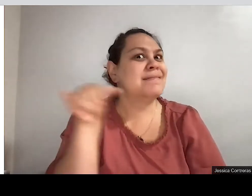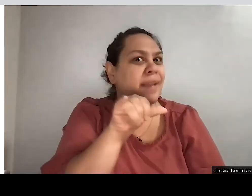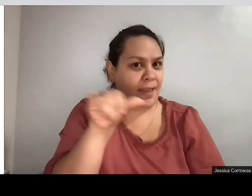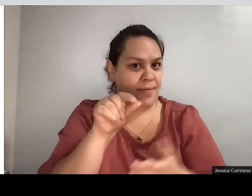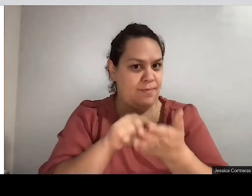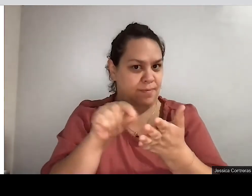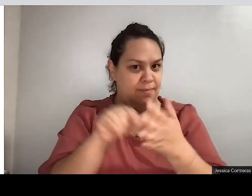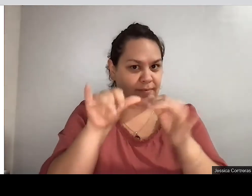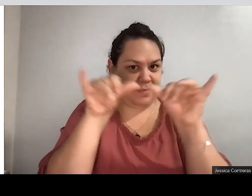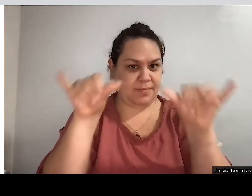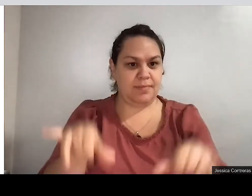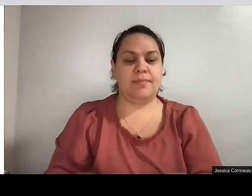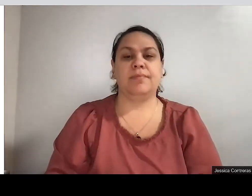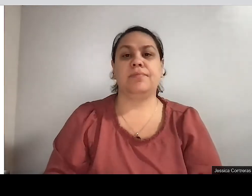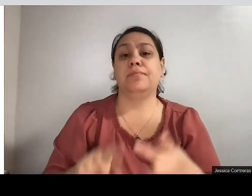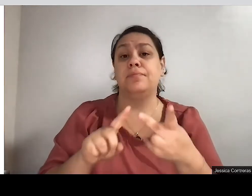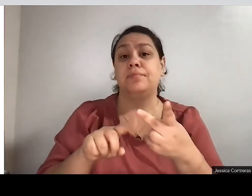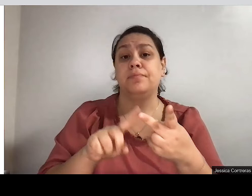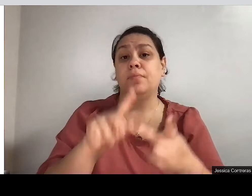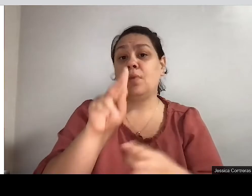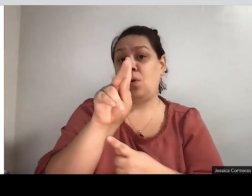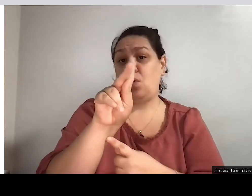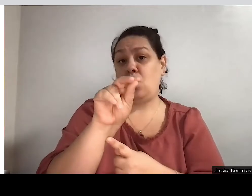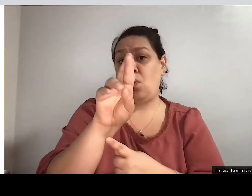• Spanish and English, which have the same writing system